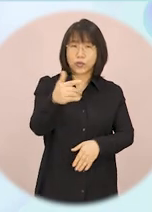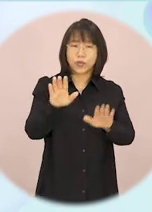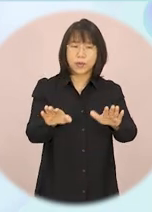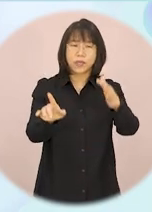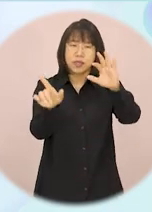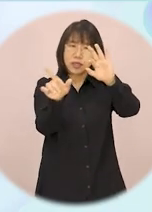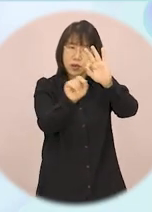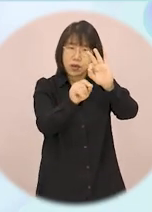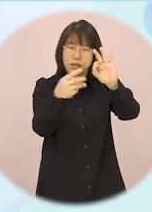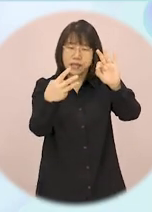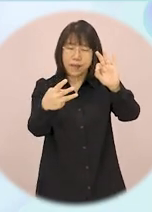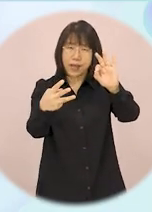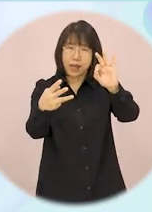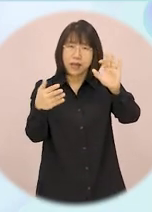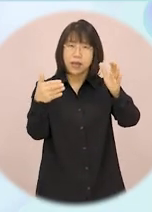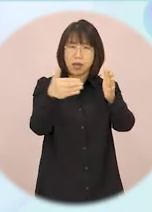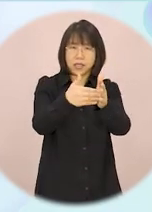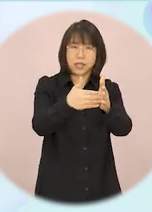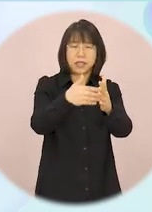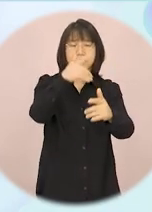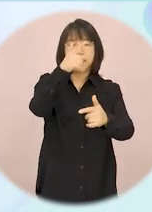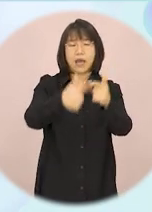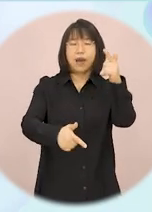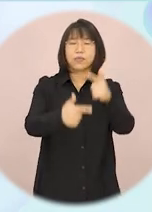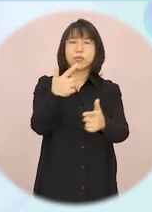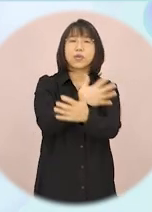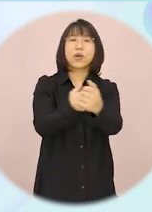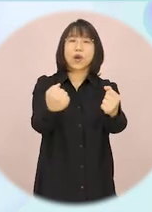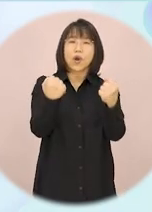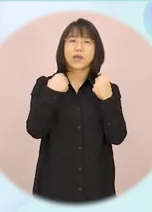a representative museum in Gangseo-gu, until October 3.